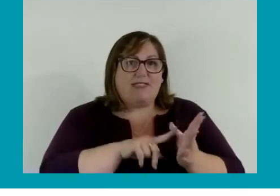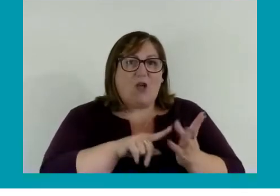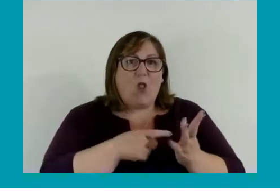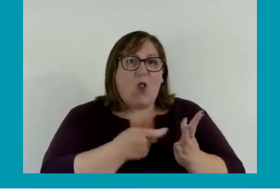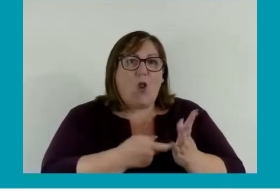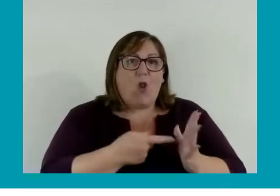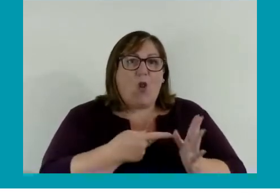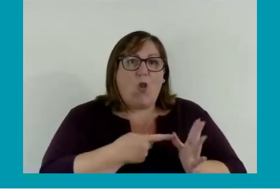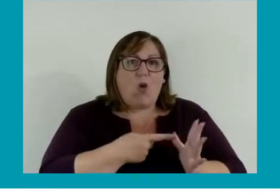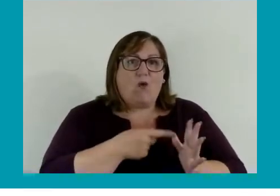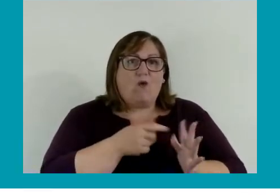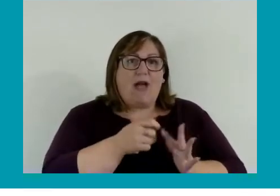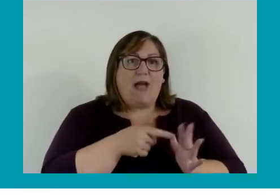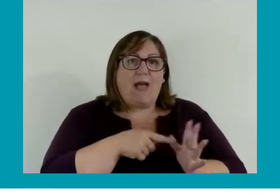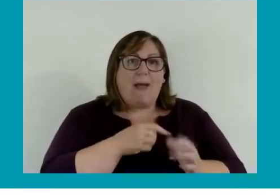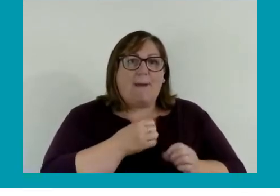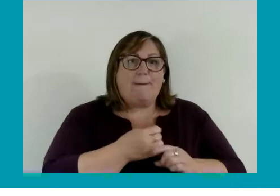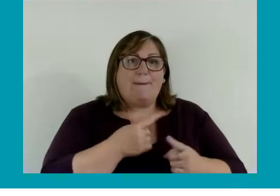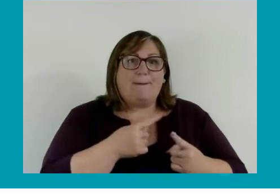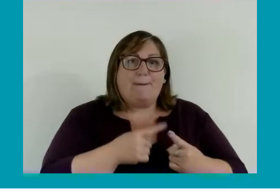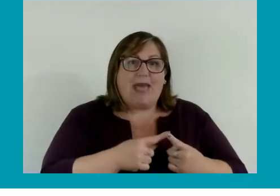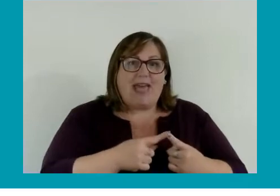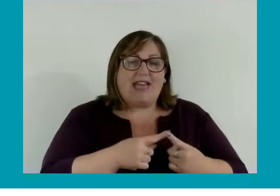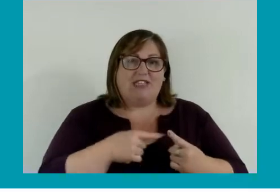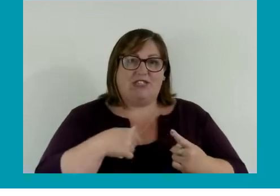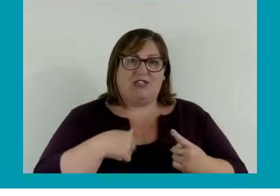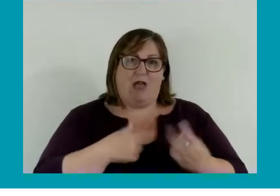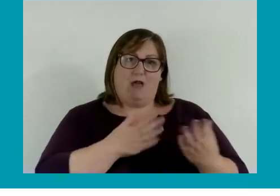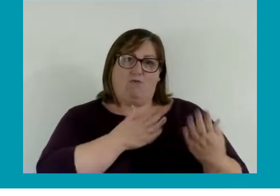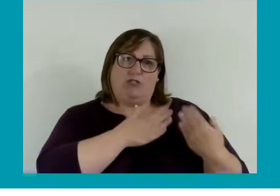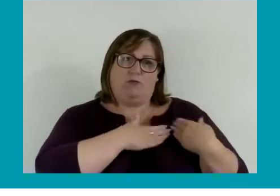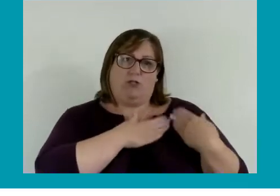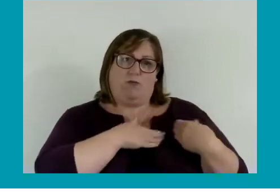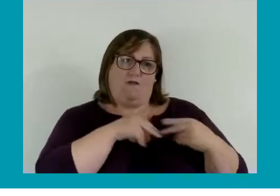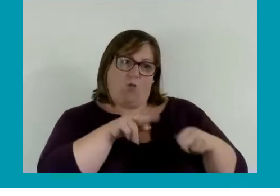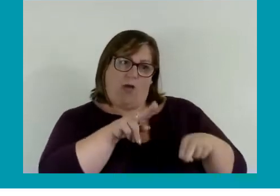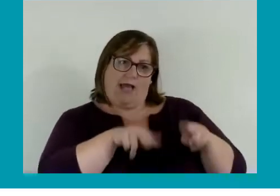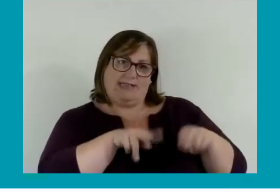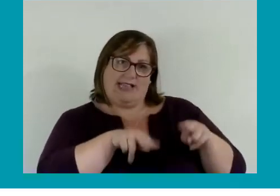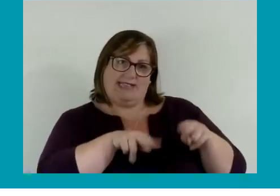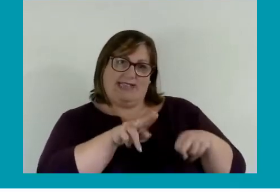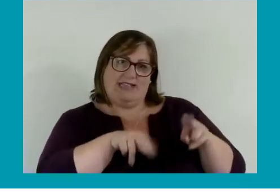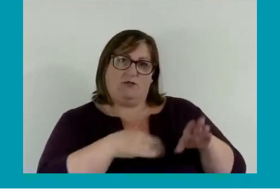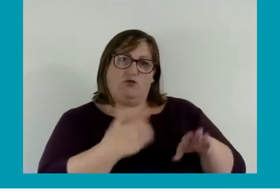that I look after how we assess candidates for all roles right across our business um I'm here today